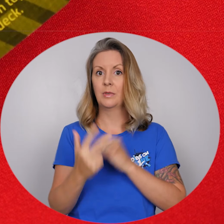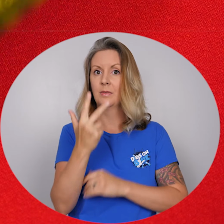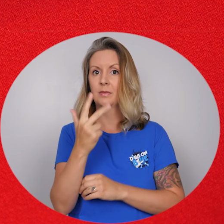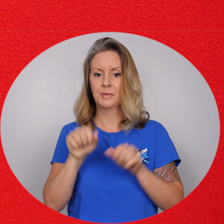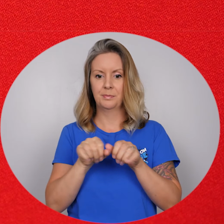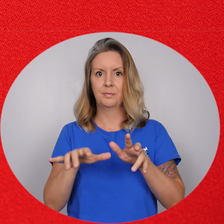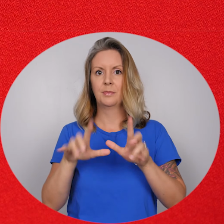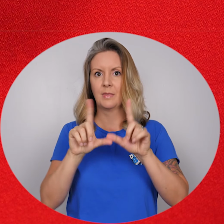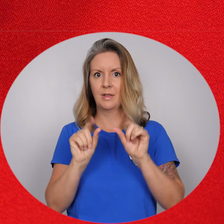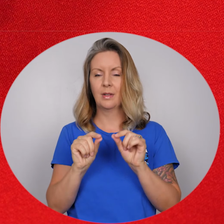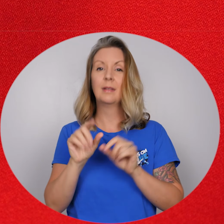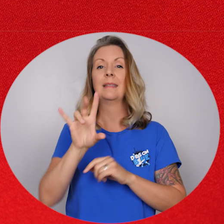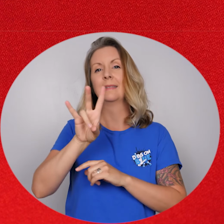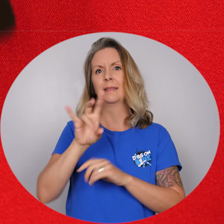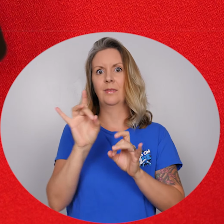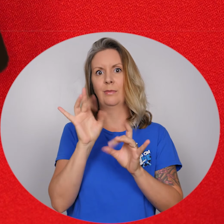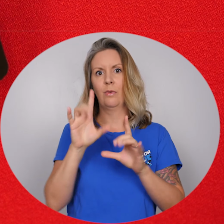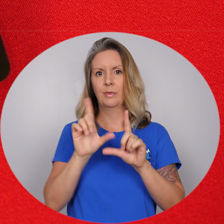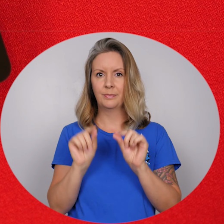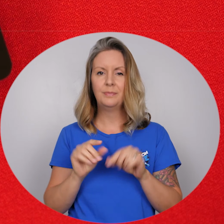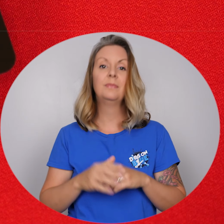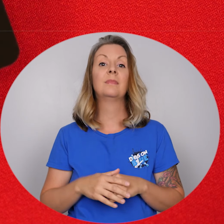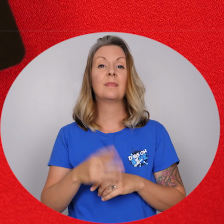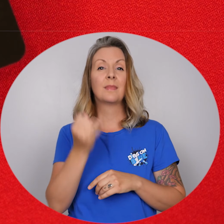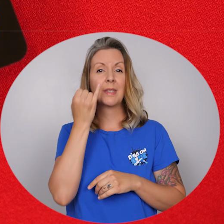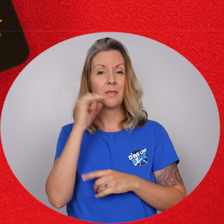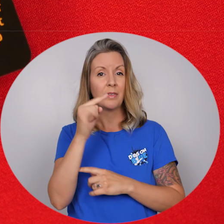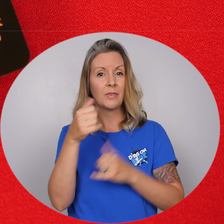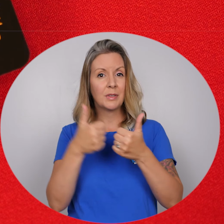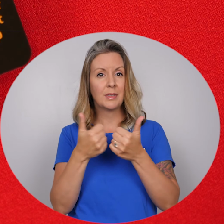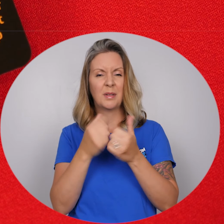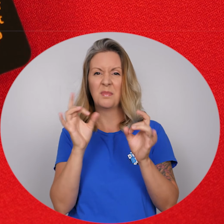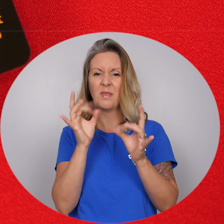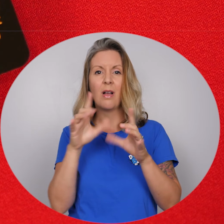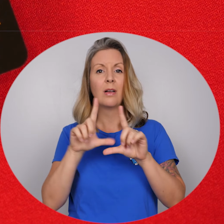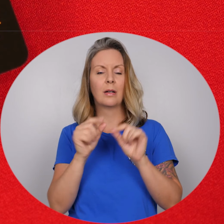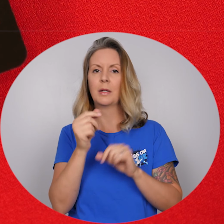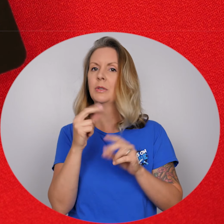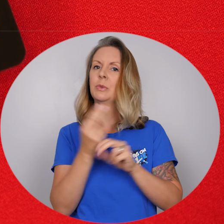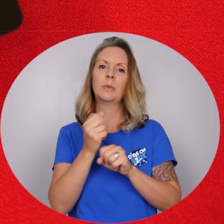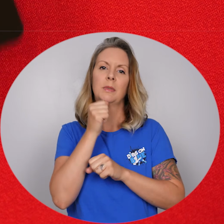Epidemic and seven Crisis cards. The crisis cards are not recommended for your first game,